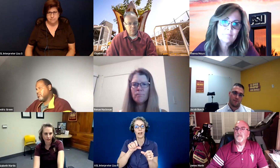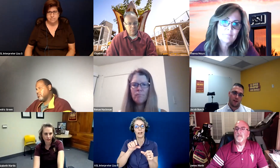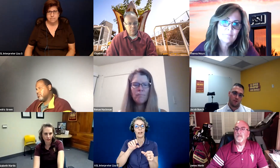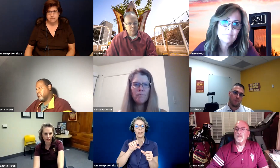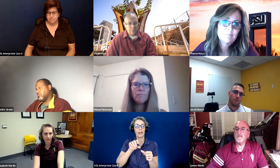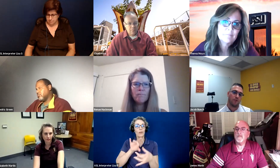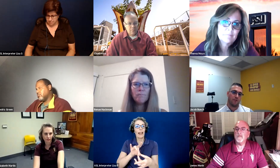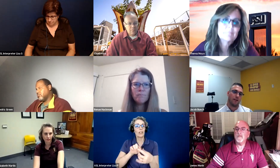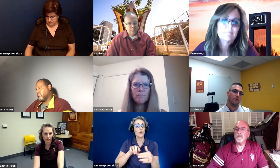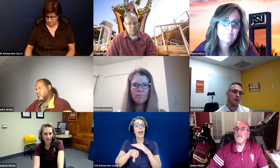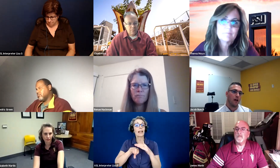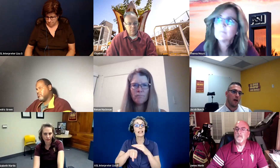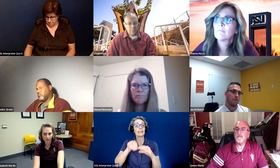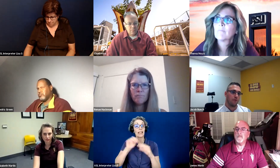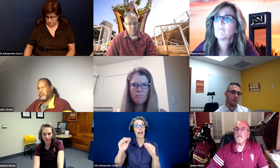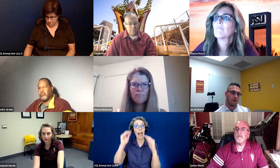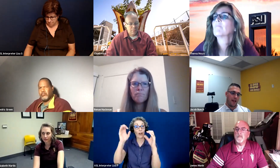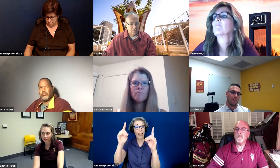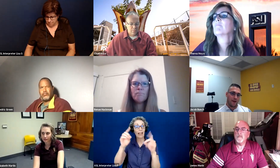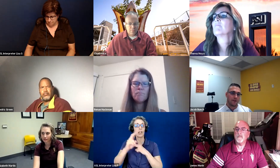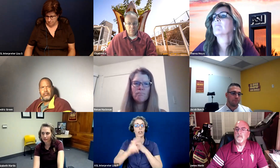is that universal design for learning aspect.